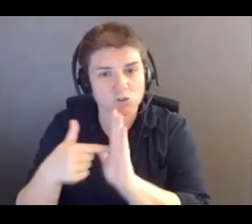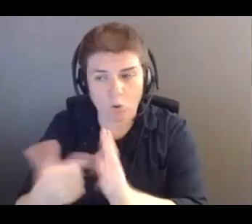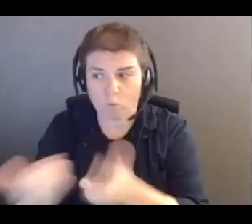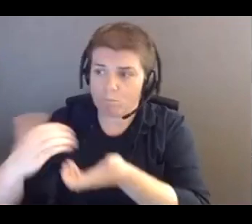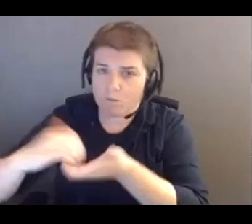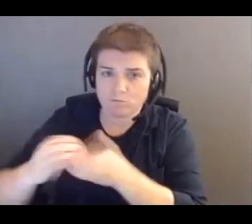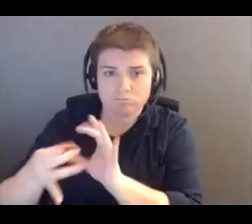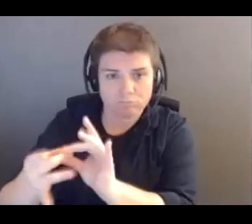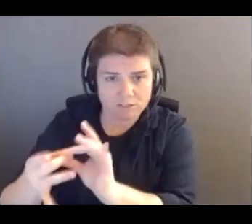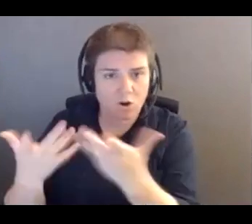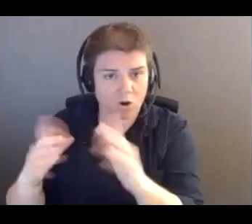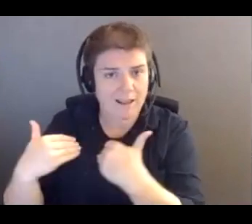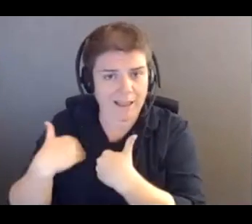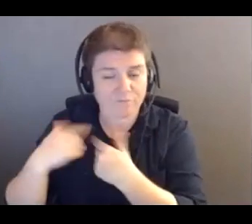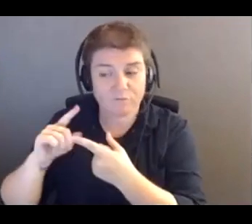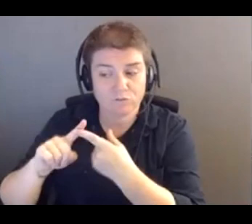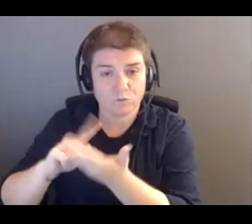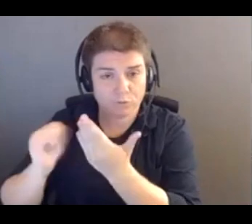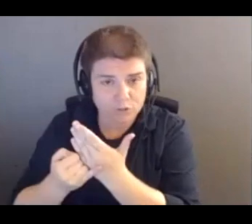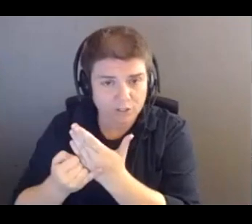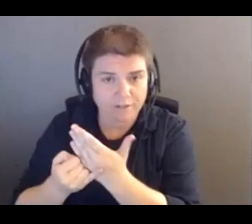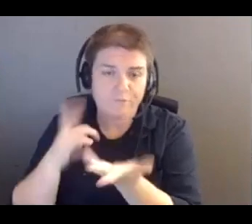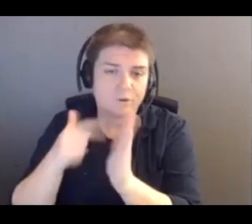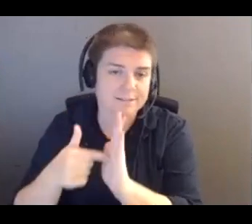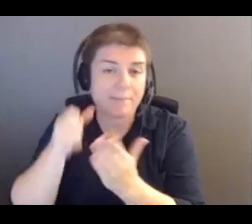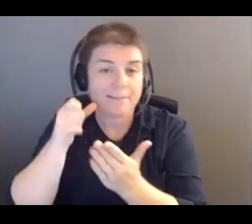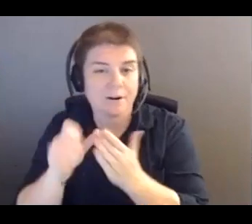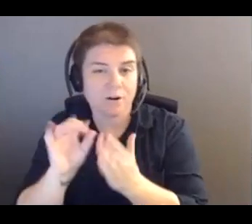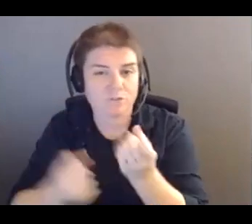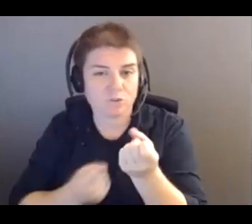you have related to the proposed project, like a letter of support from someone involved